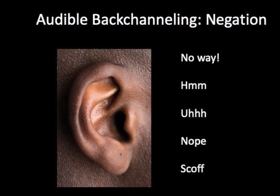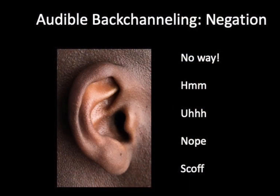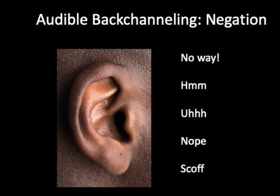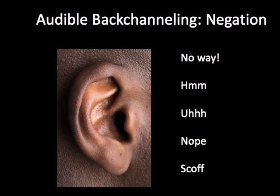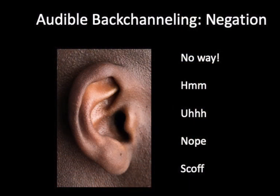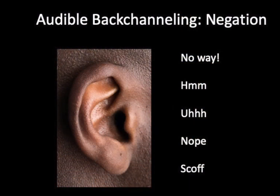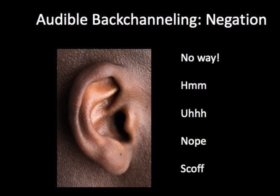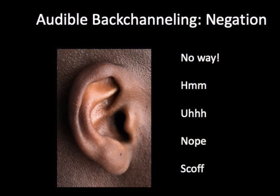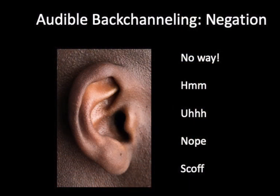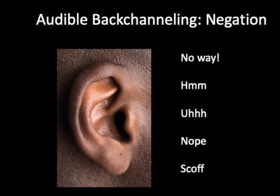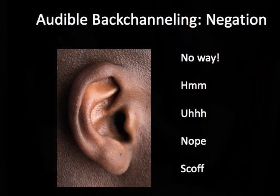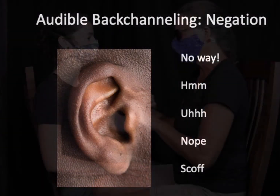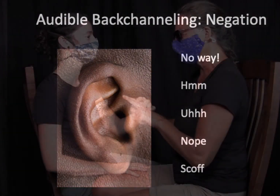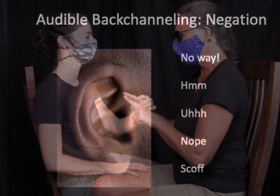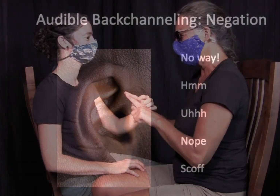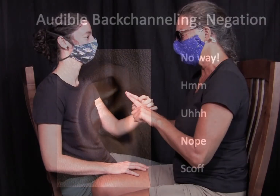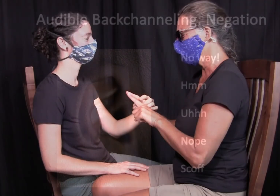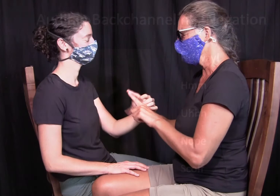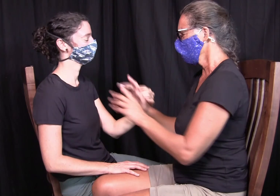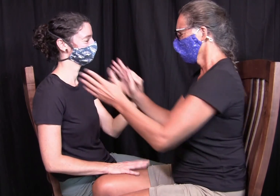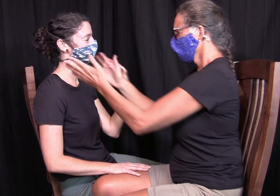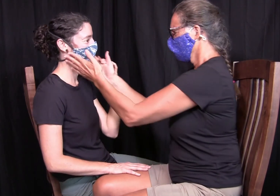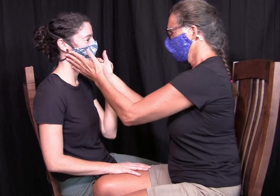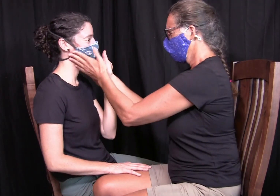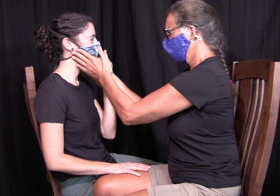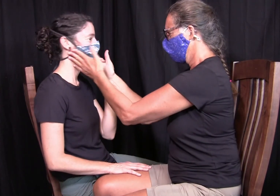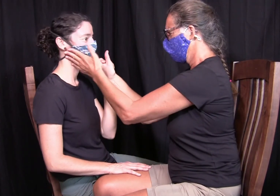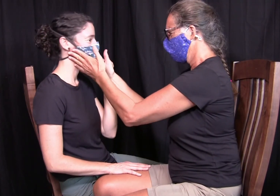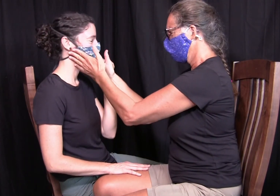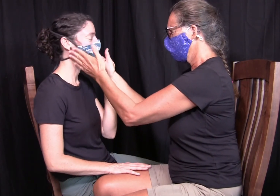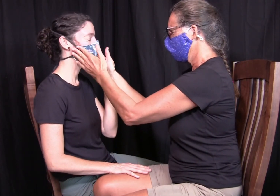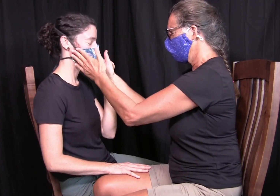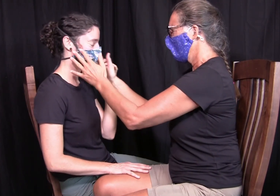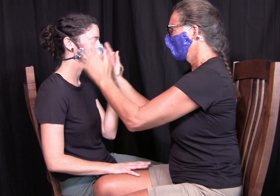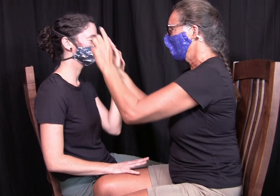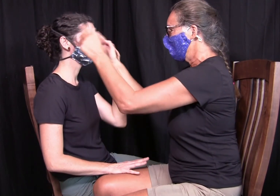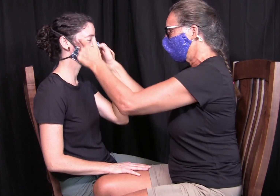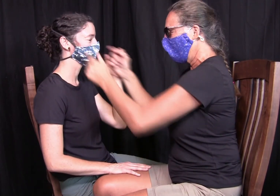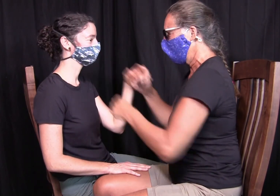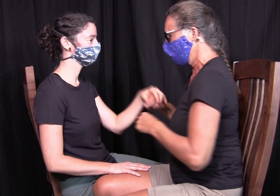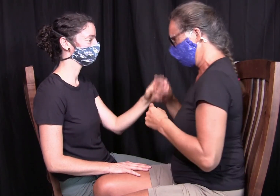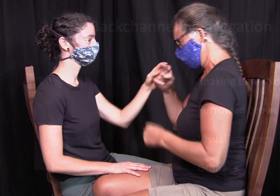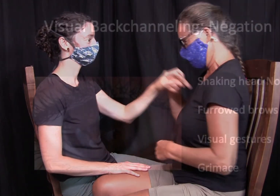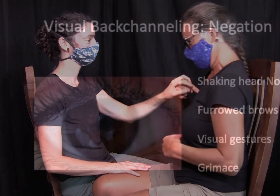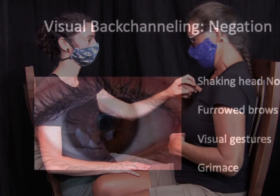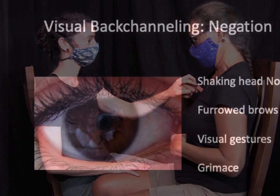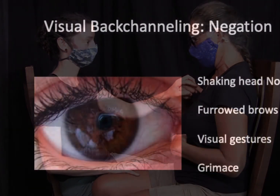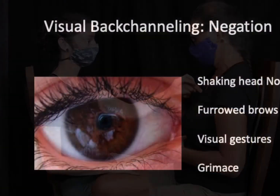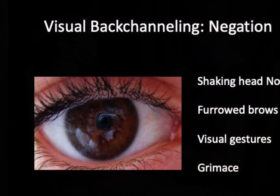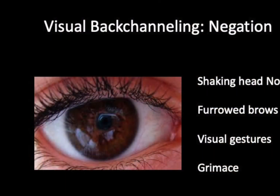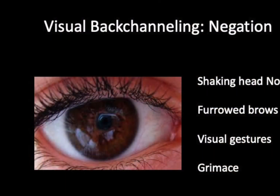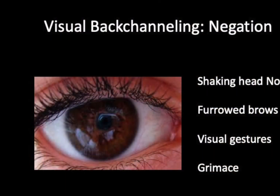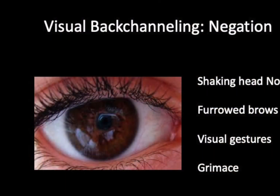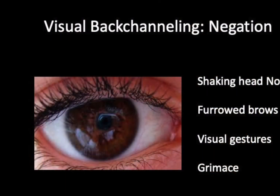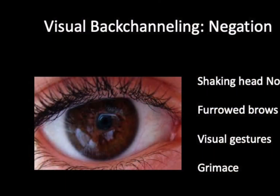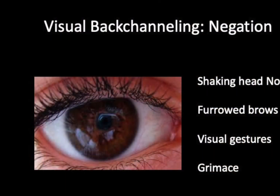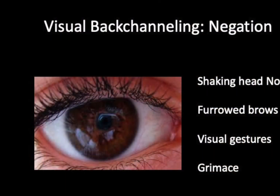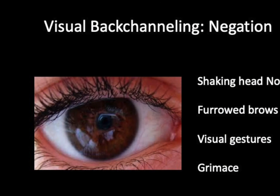hmm, nope, or scoff. And a Deaf sighted person might convey this information through head shaking, furrowed brows,